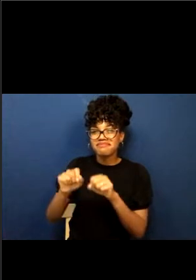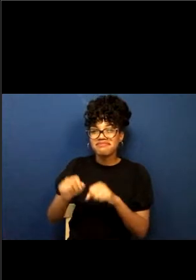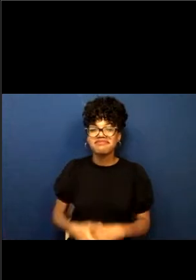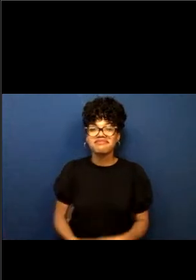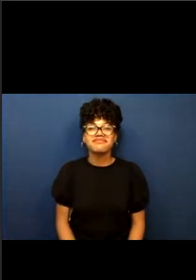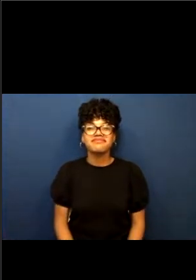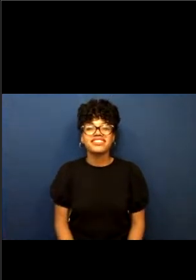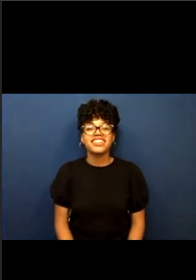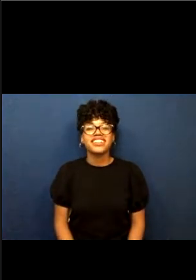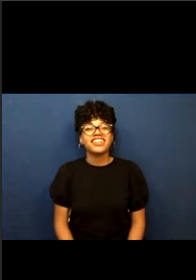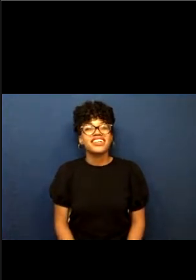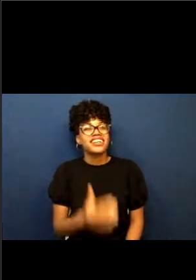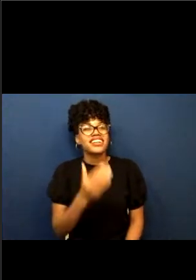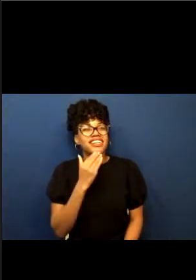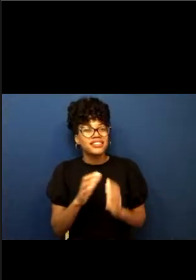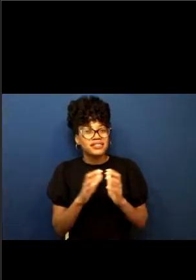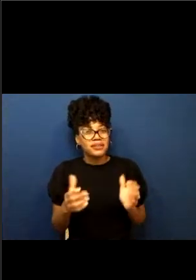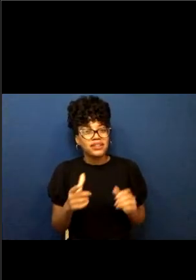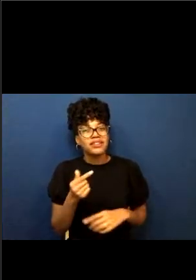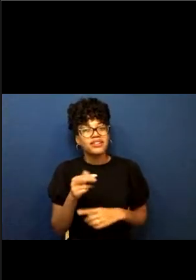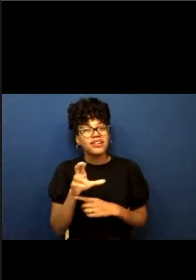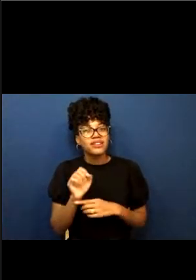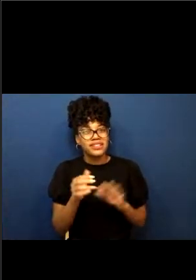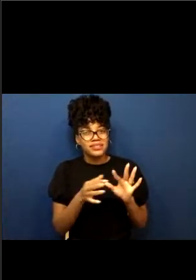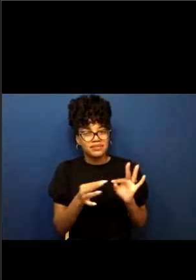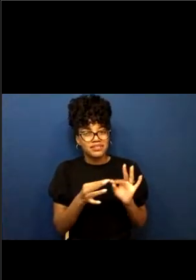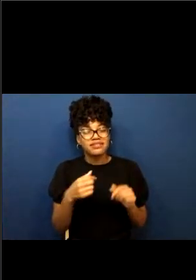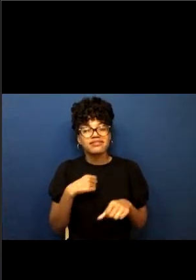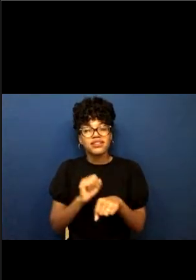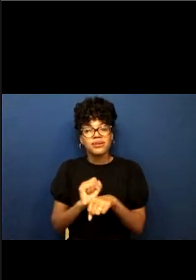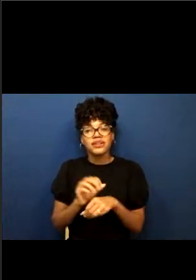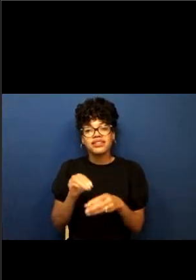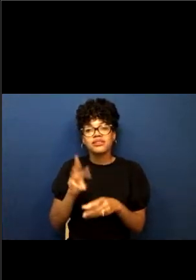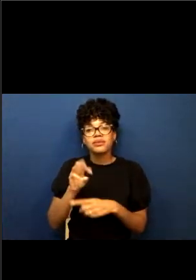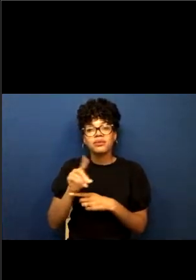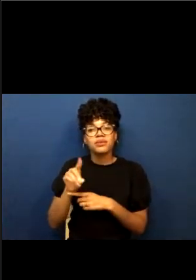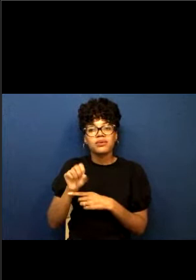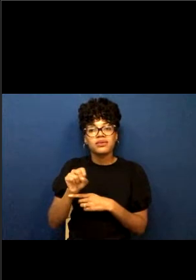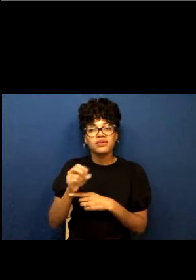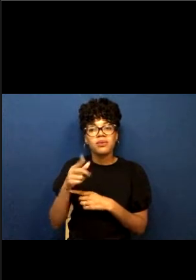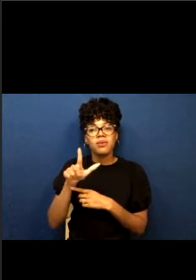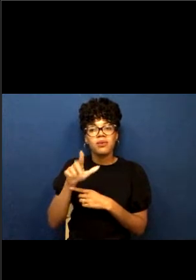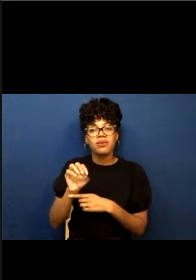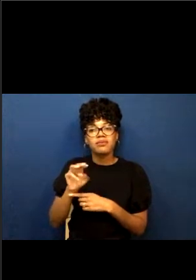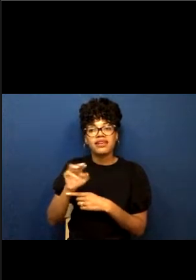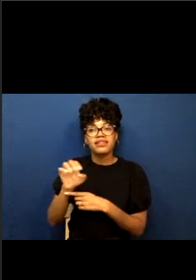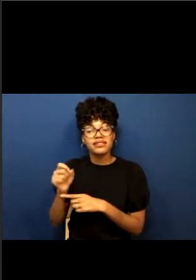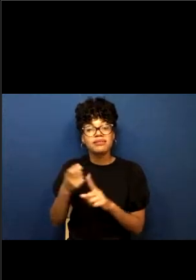As grace mentioned, I work in Woods or out of Woods Hole, Massachusetts. But I'm actually from Bethesda, Maryland.